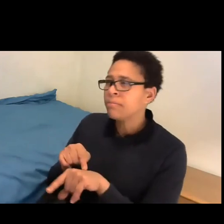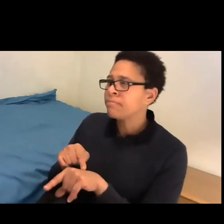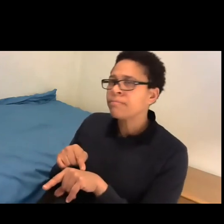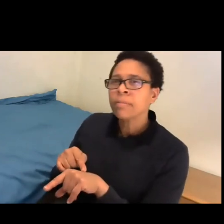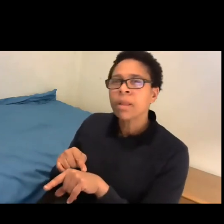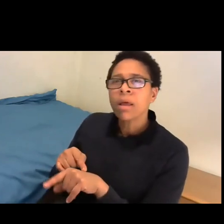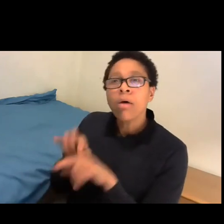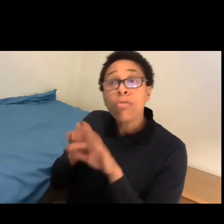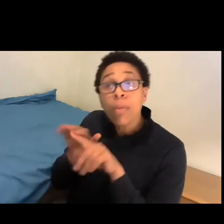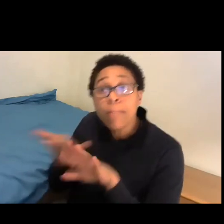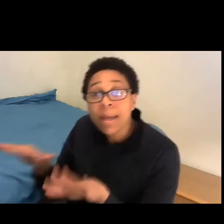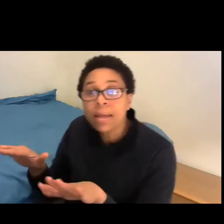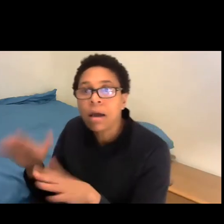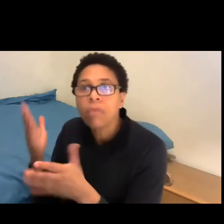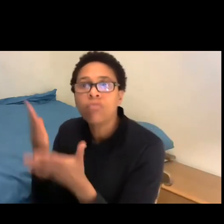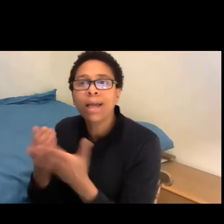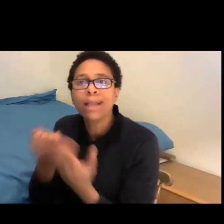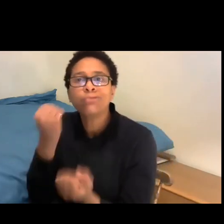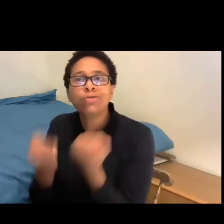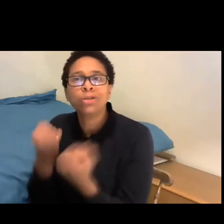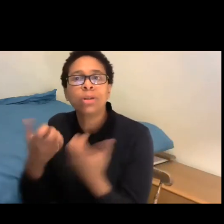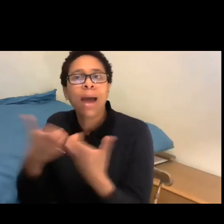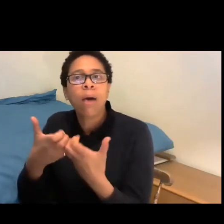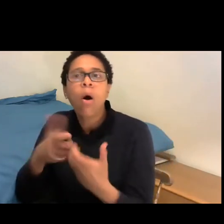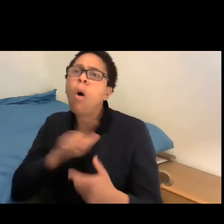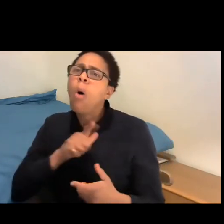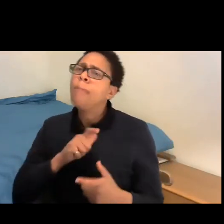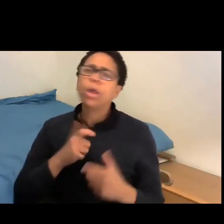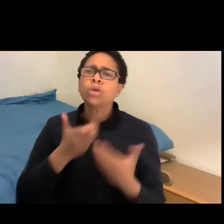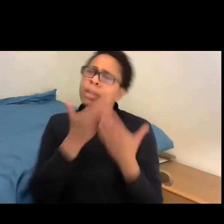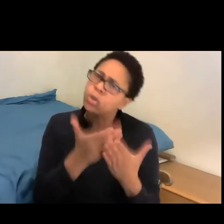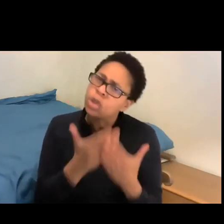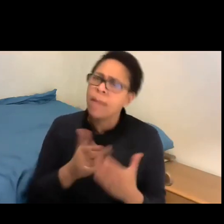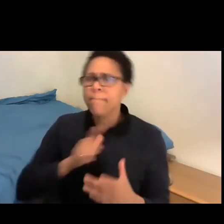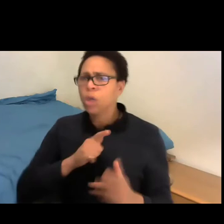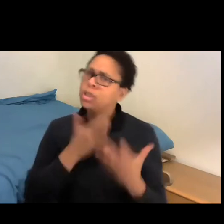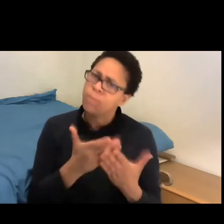think one of the things that I really took to heart was the